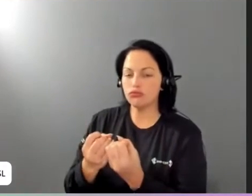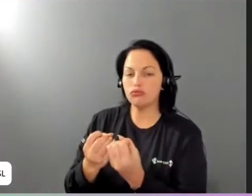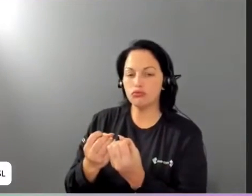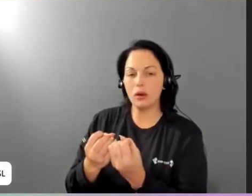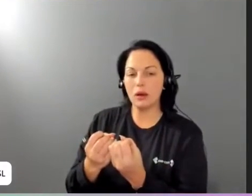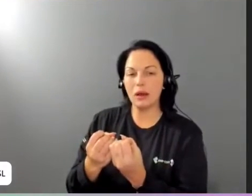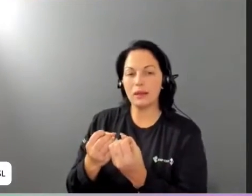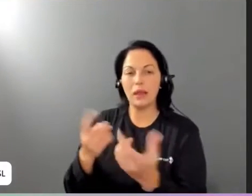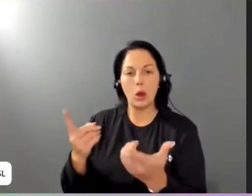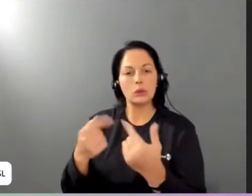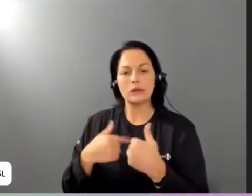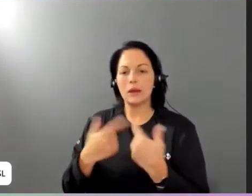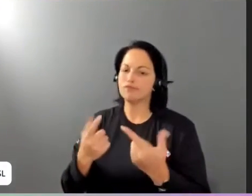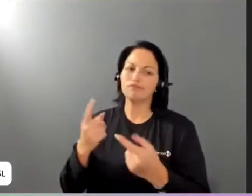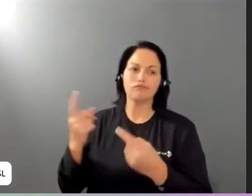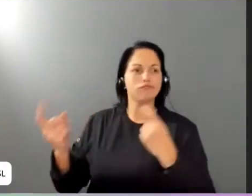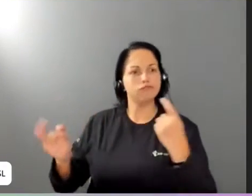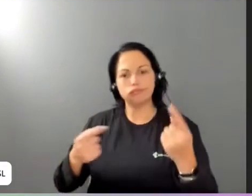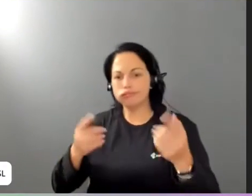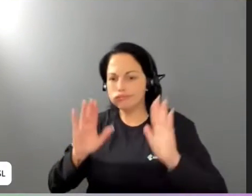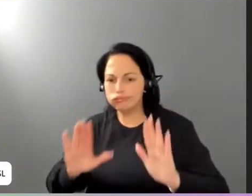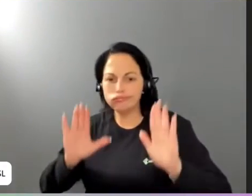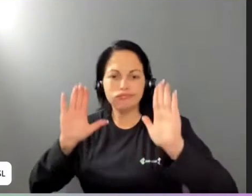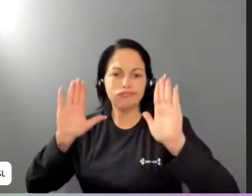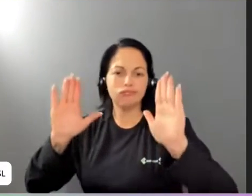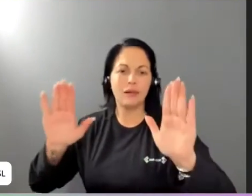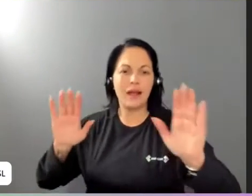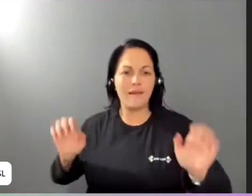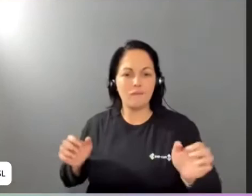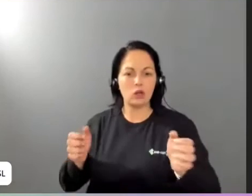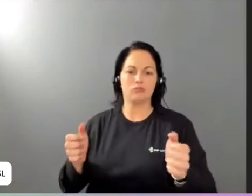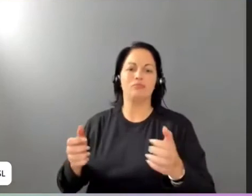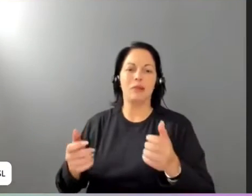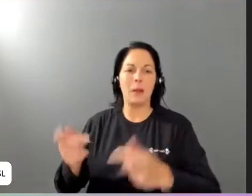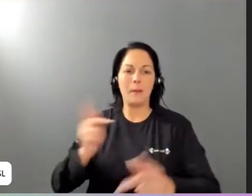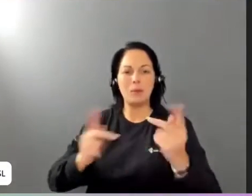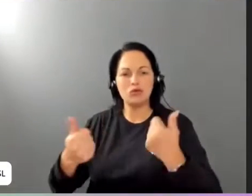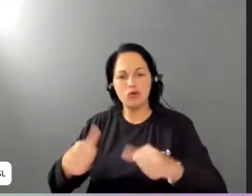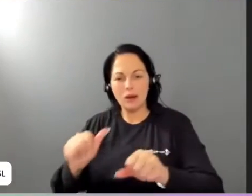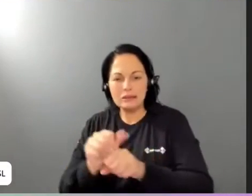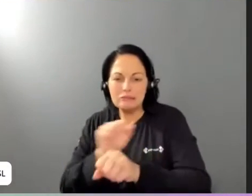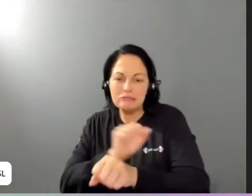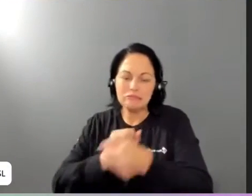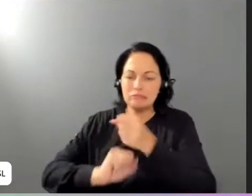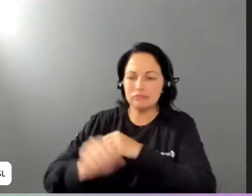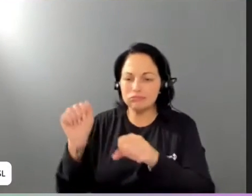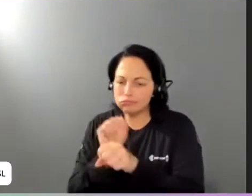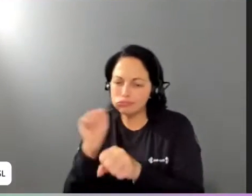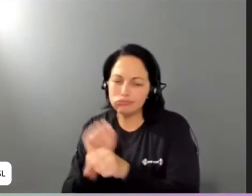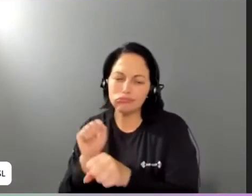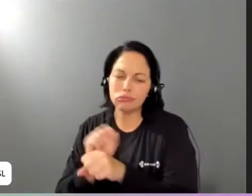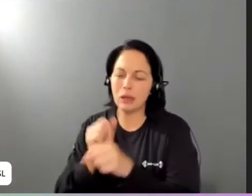I don't think it's unique to the university of Massachusetts, but within that large organization, there are these pockets of heroic effort.